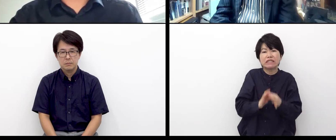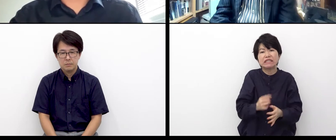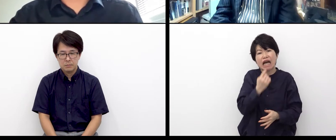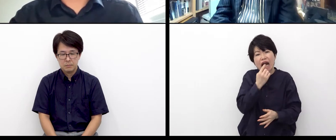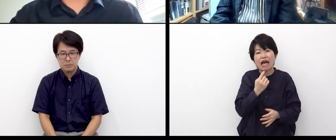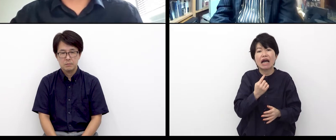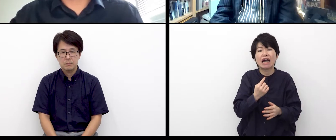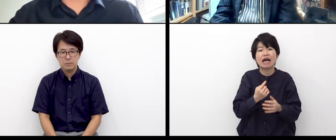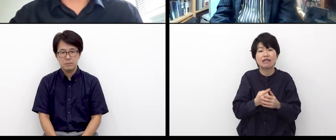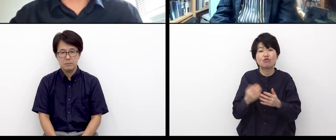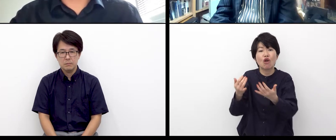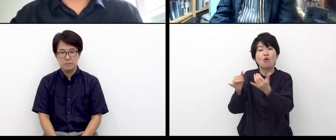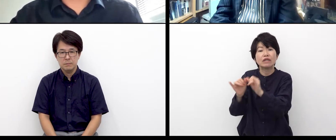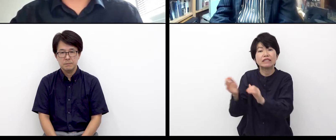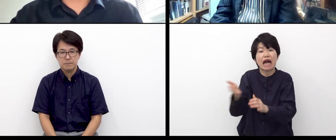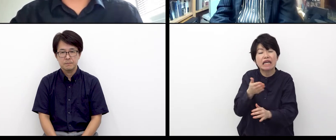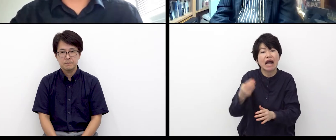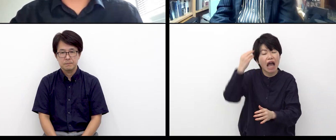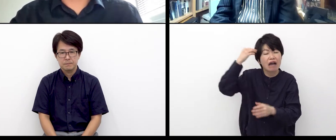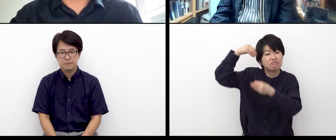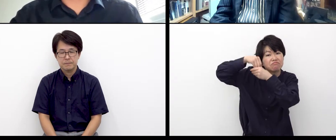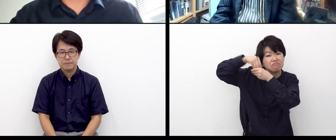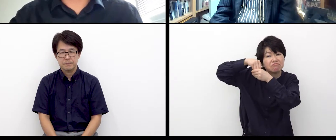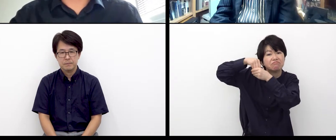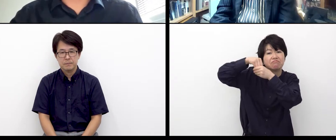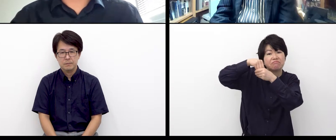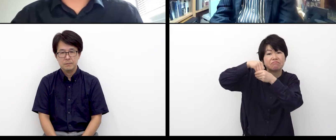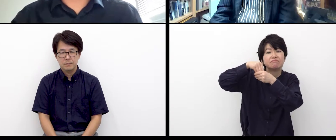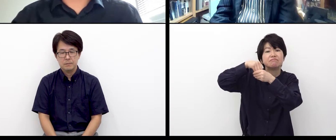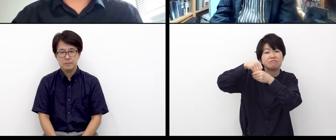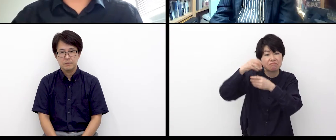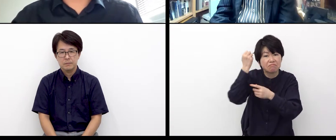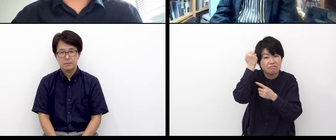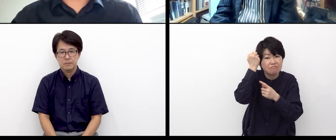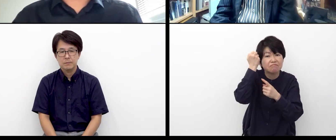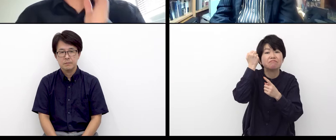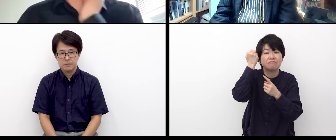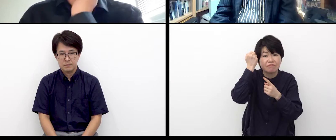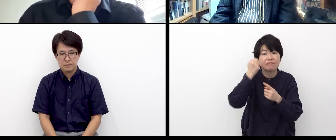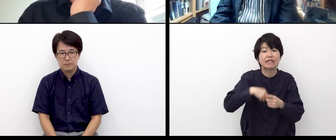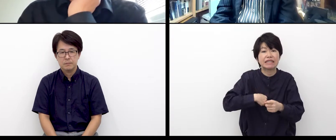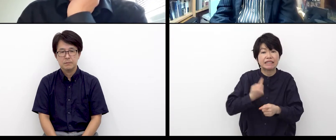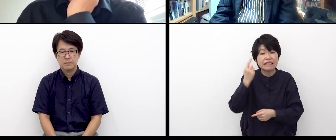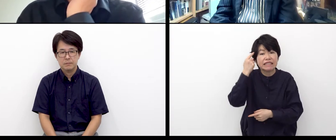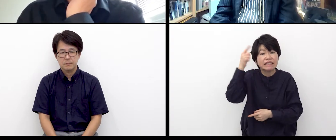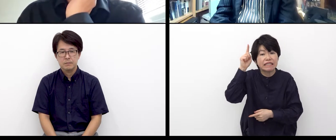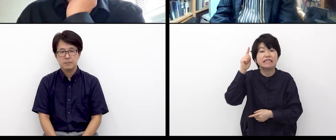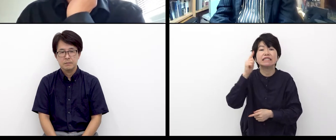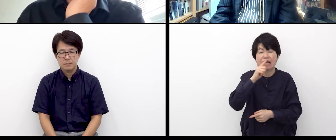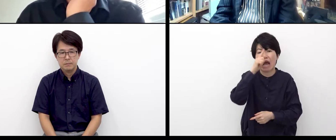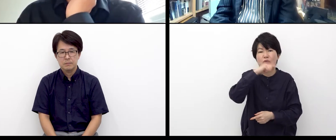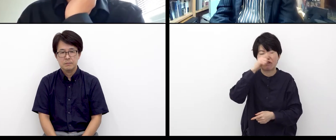This makes it easier that their self-consciousness gets into a vicious circle.